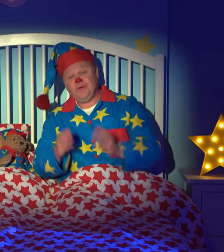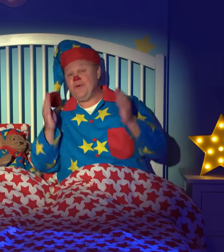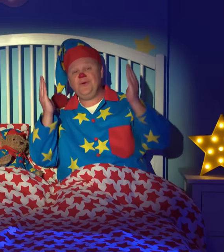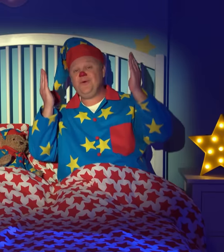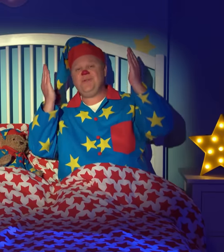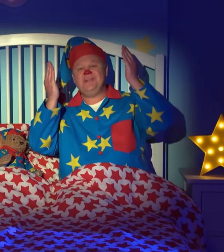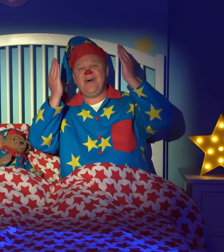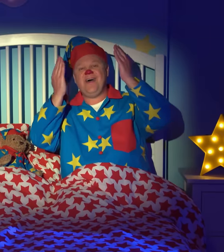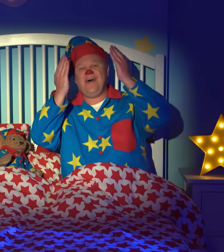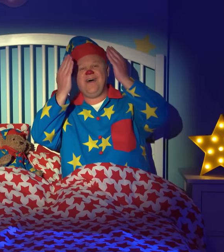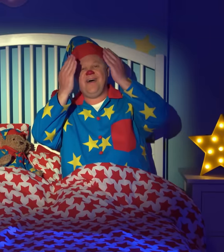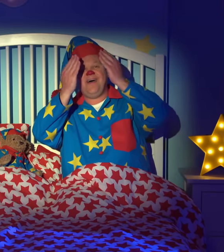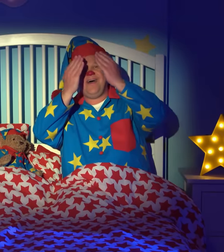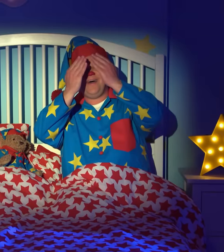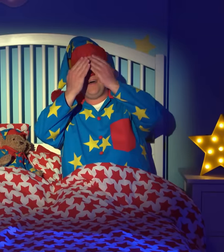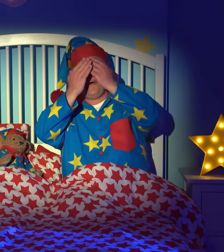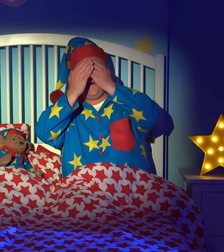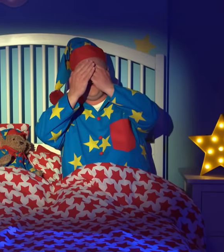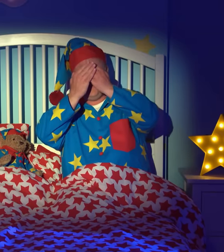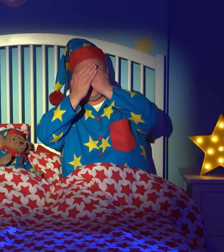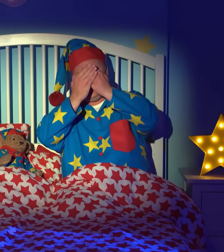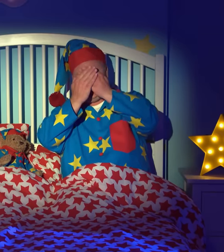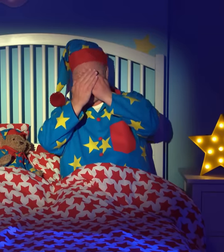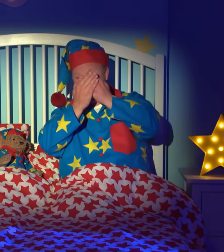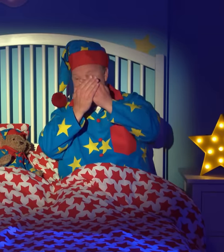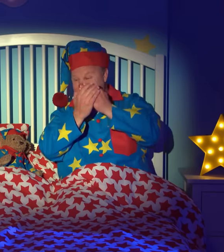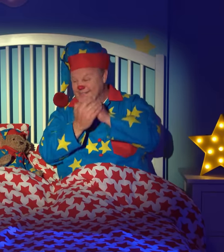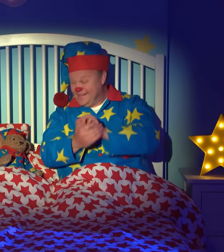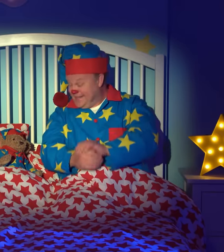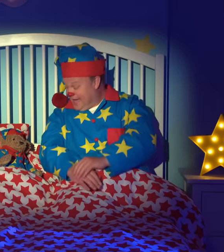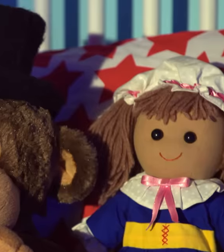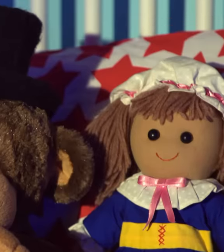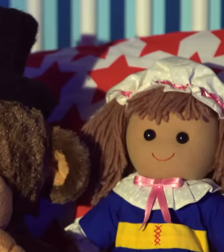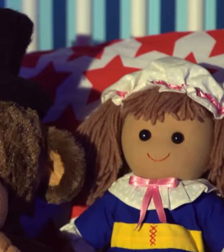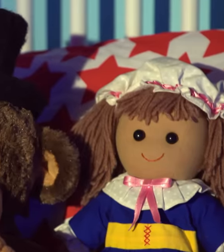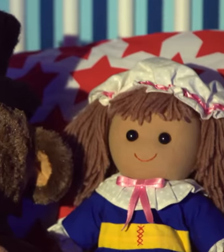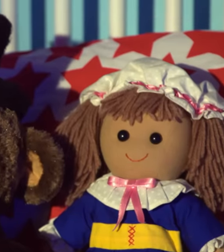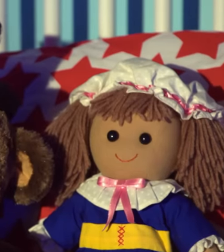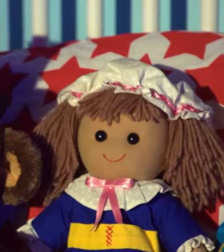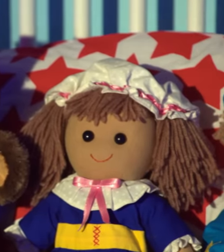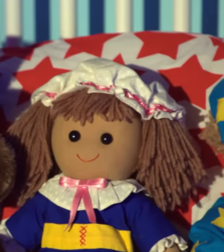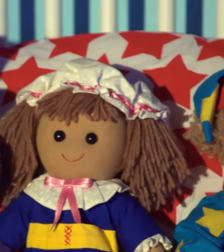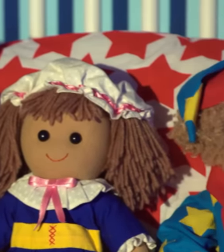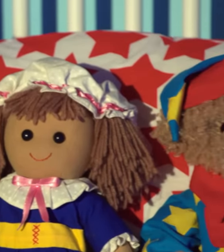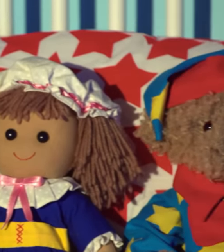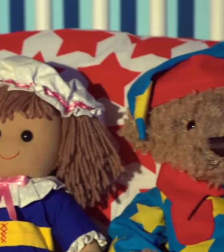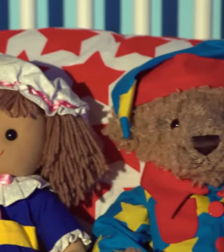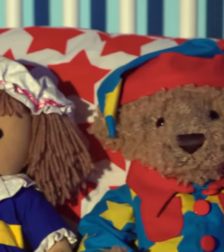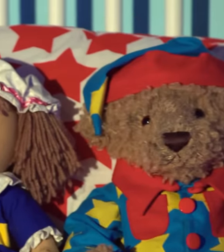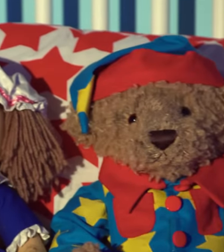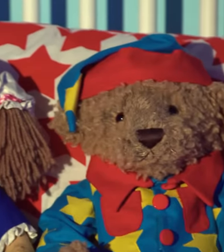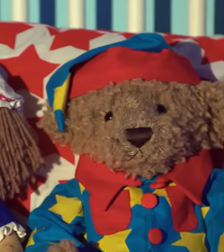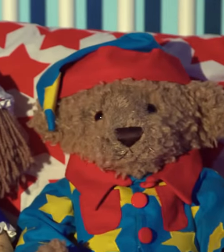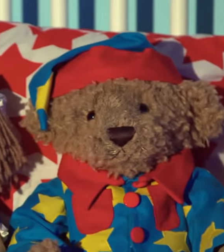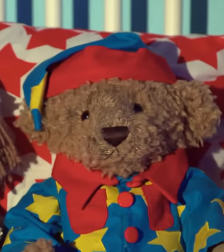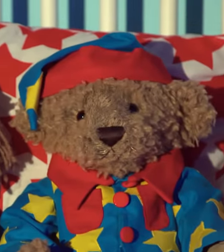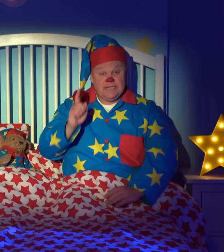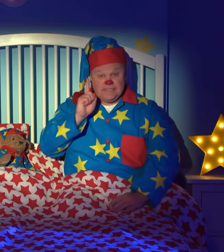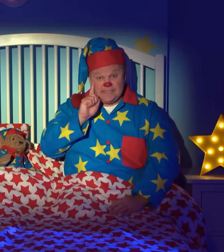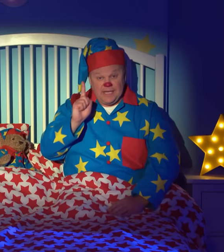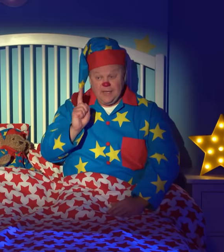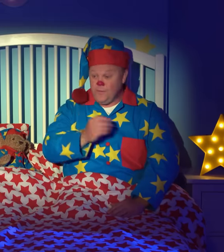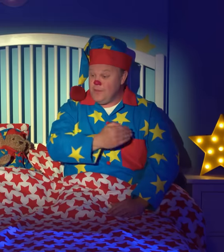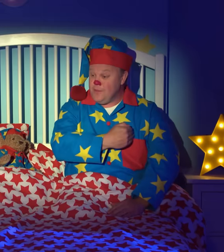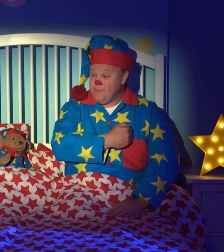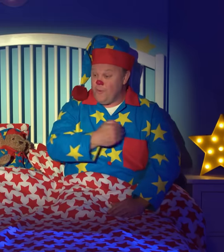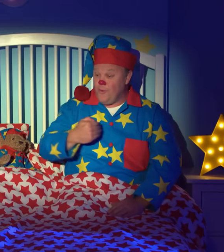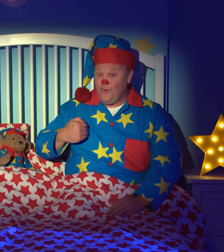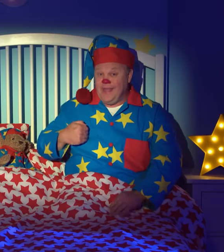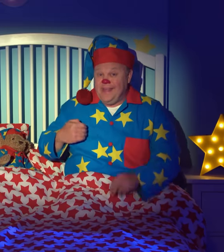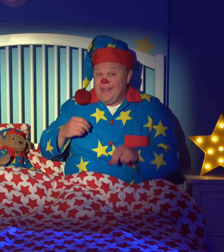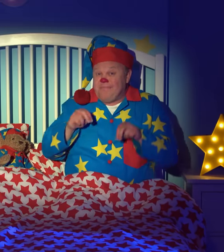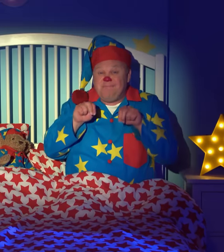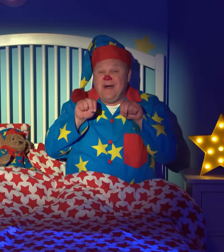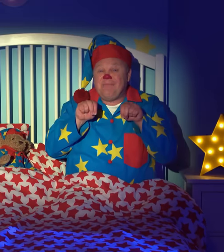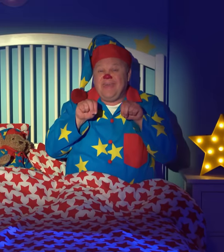good night are you feeling sleepy everyone oh good see you in the morning the puppy